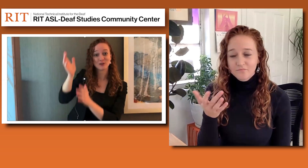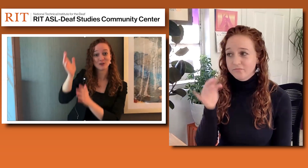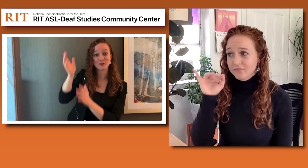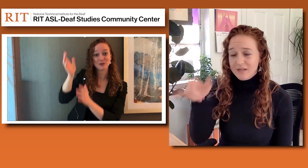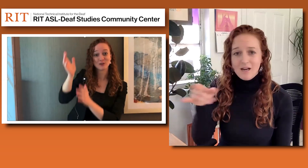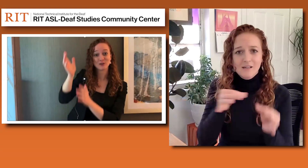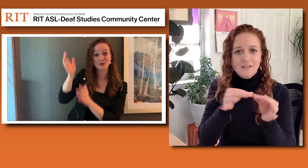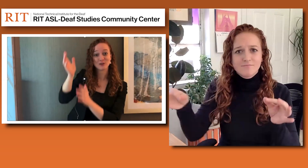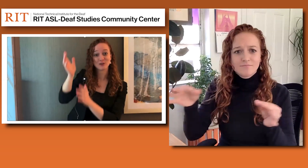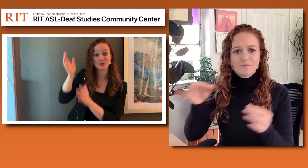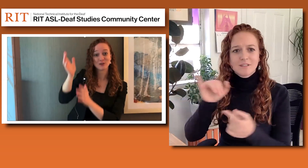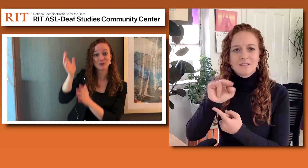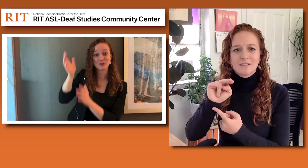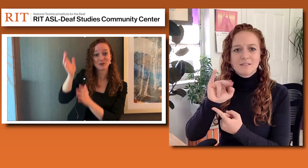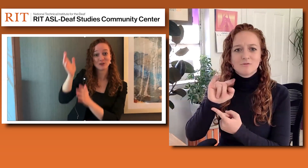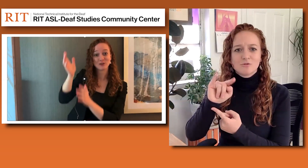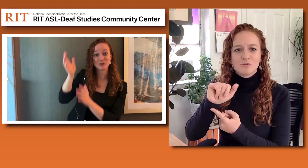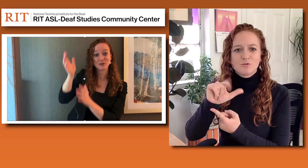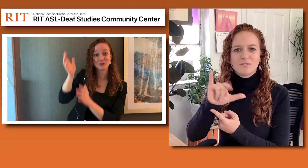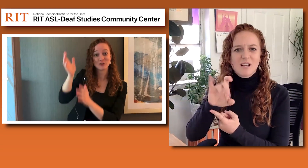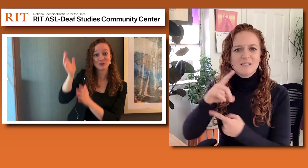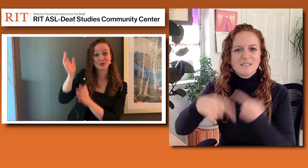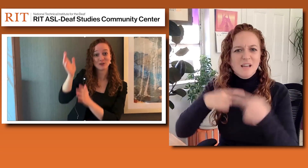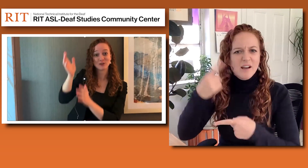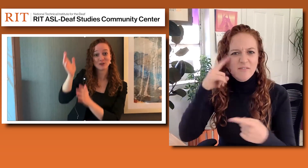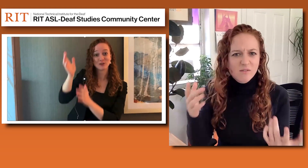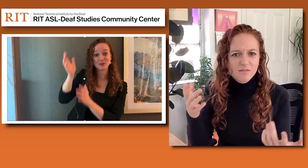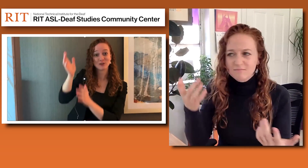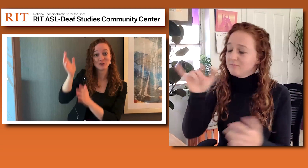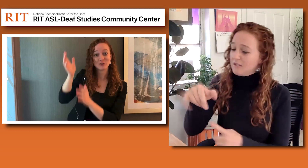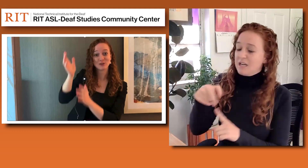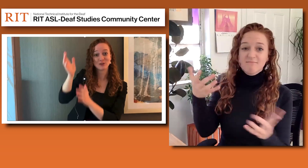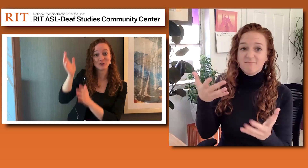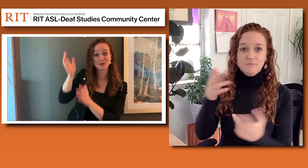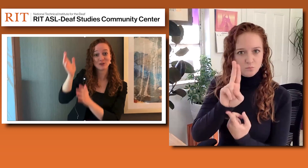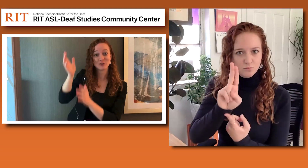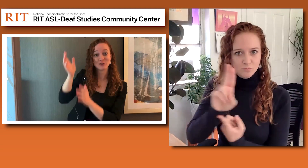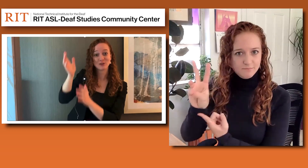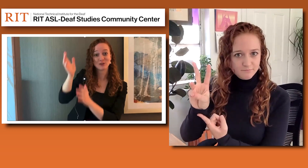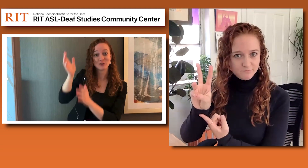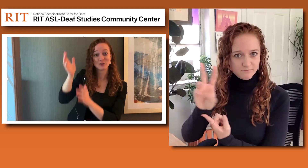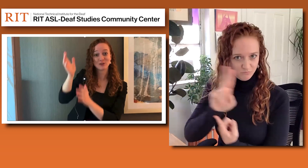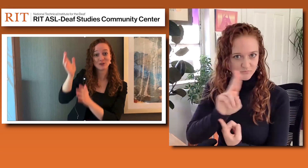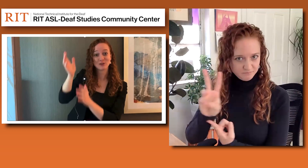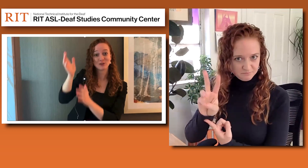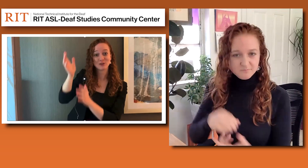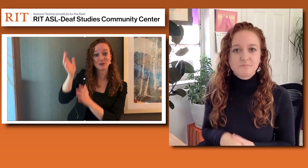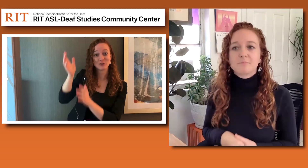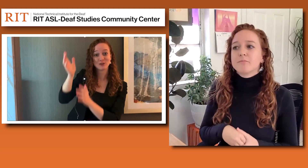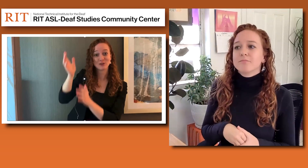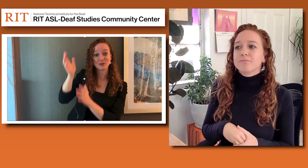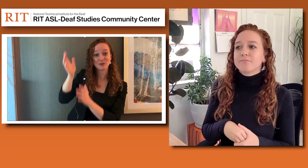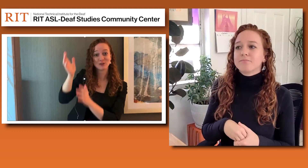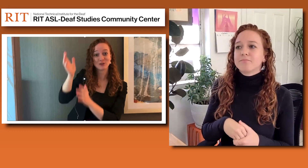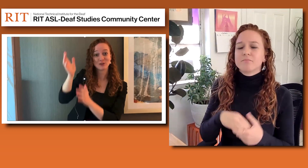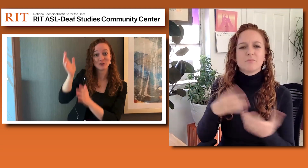The sentence... the initialized sign was for "UW." It was the initialized sign.